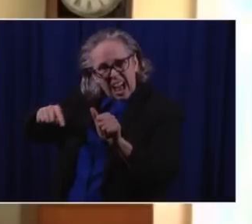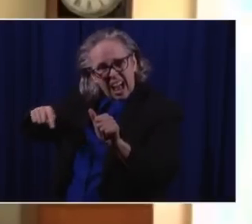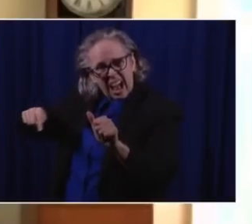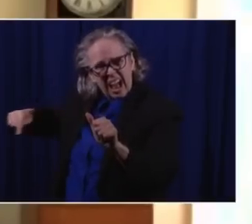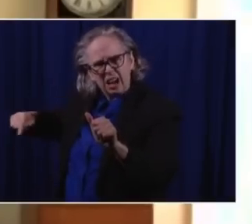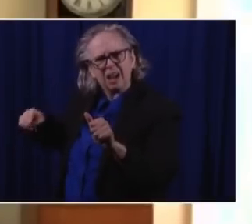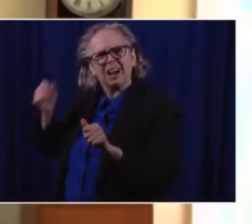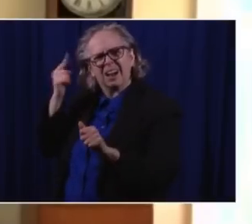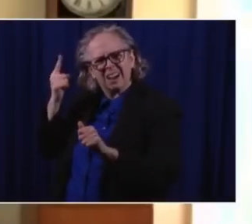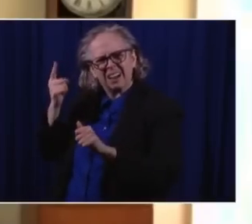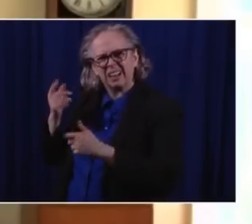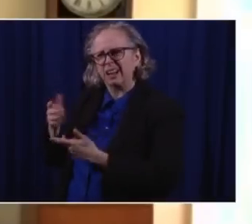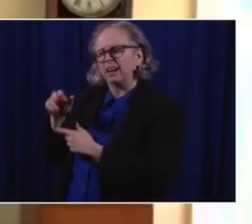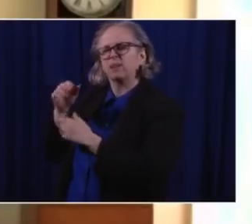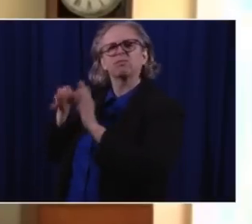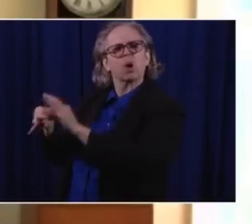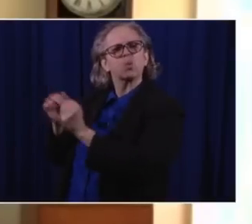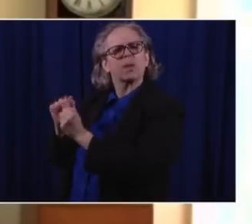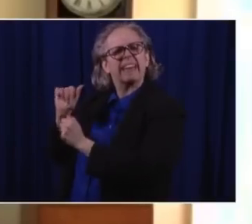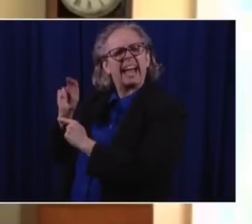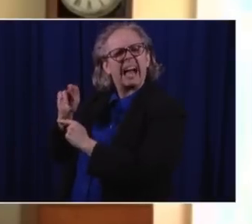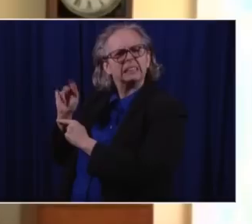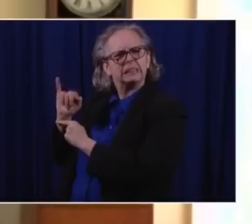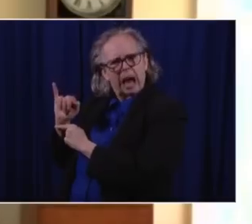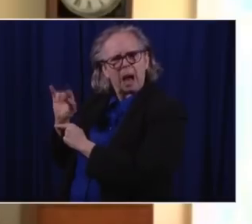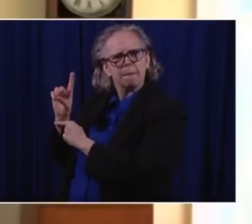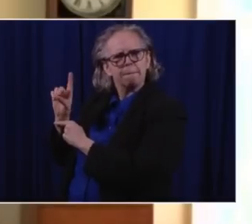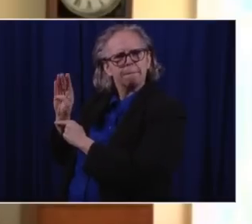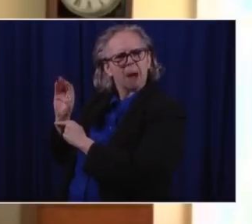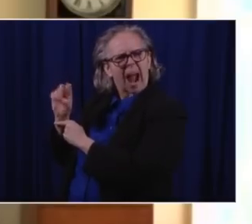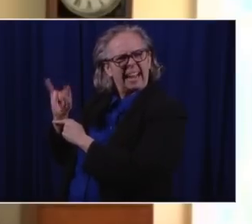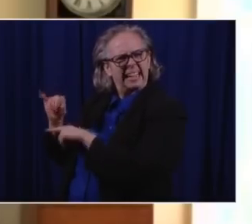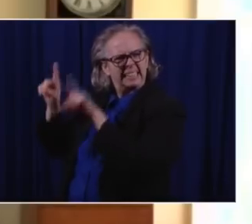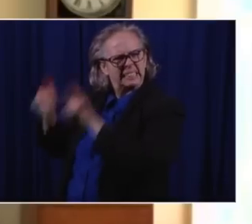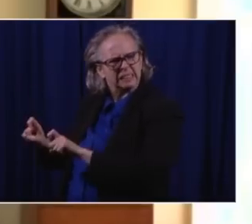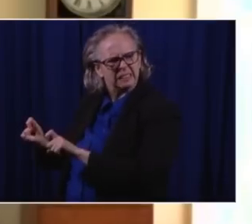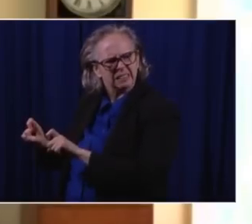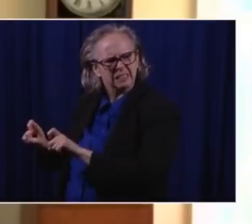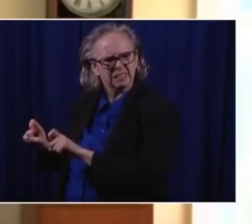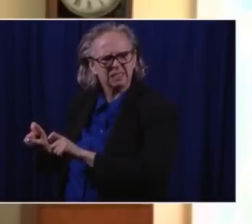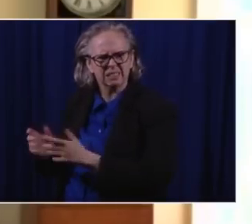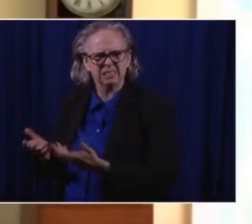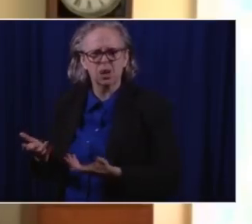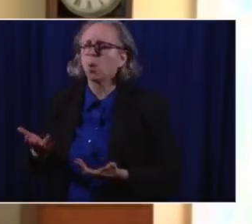and that's an estimate about 3 fourths of those were all of Italy be cleared. In because many of those are the number of